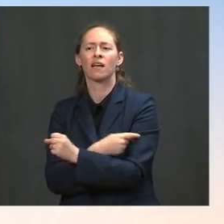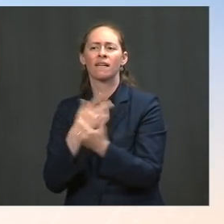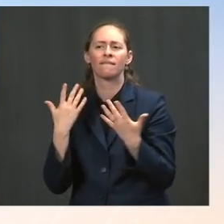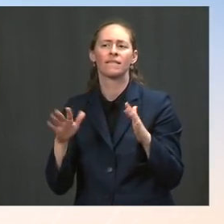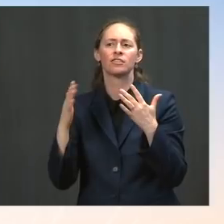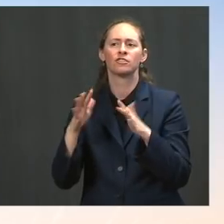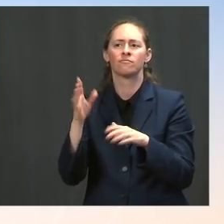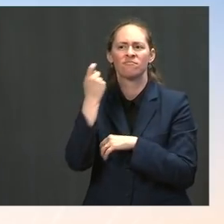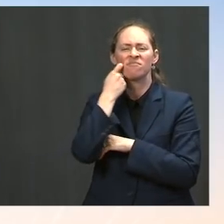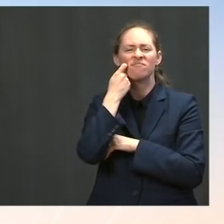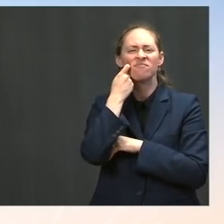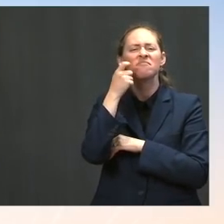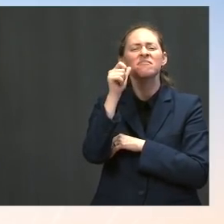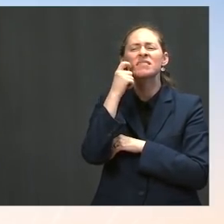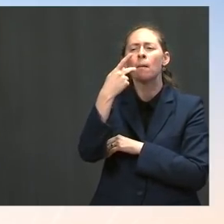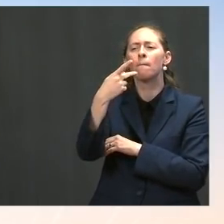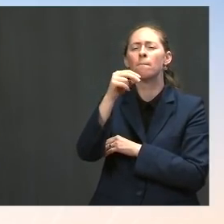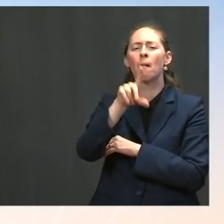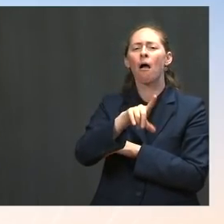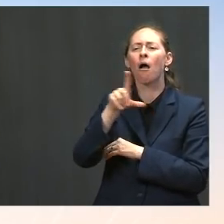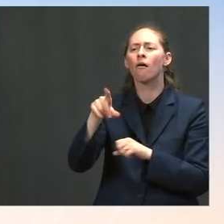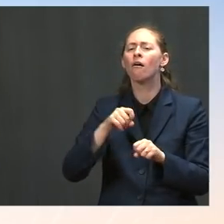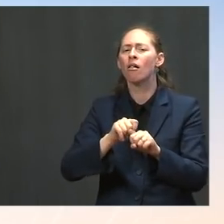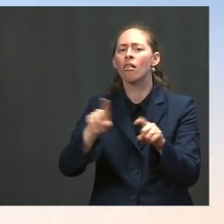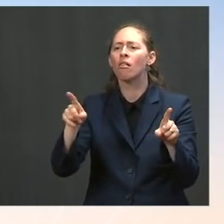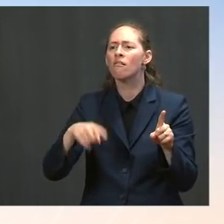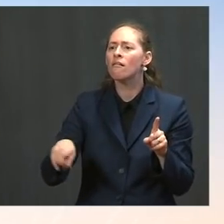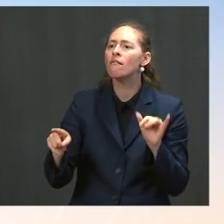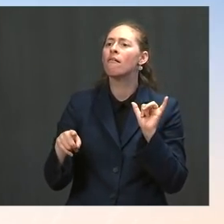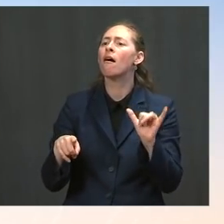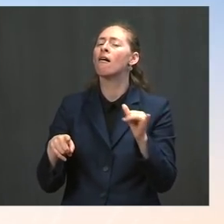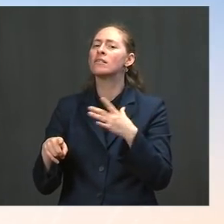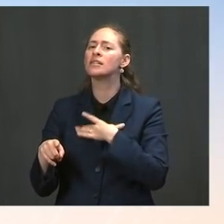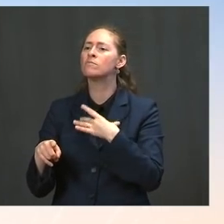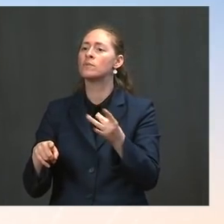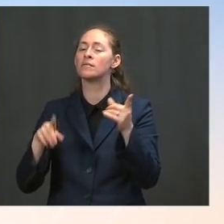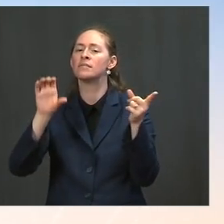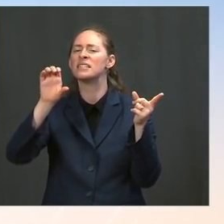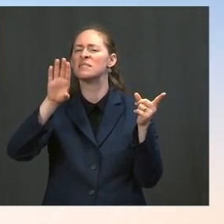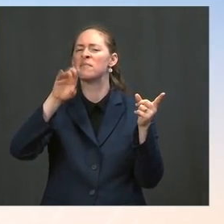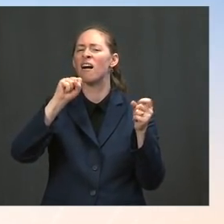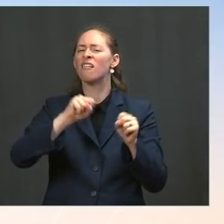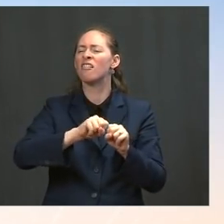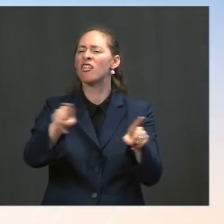I think there was a CBS poll out this weekend -- that individuals who are vaccinated in this poll